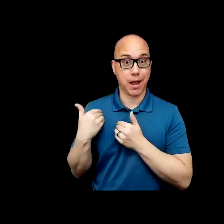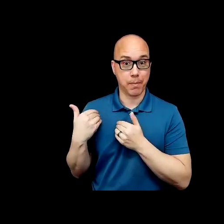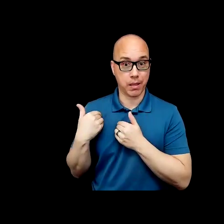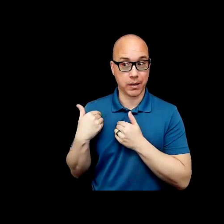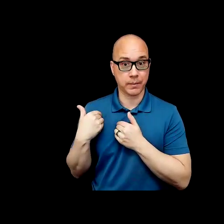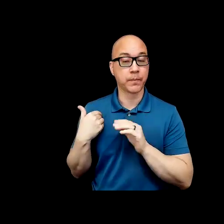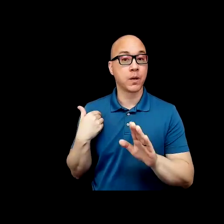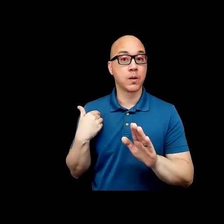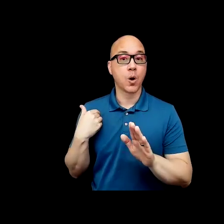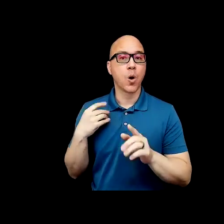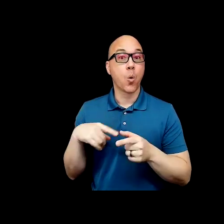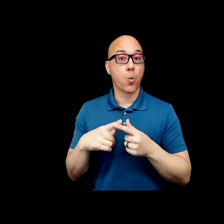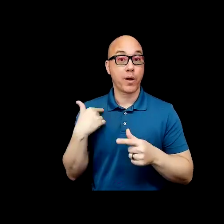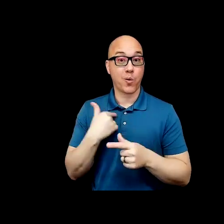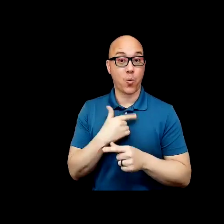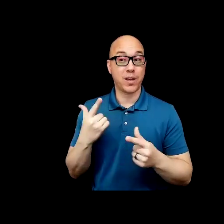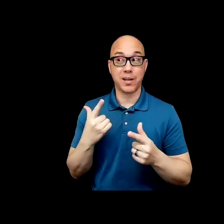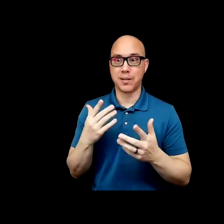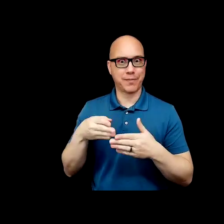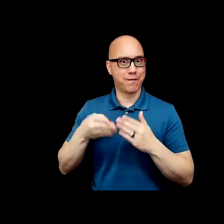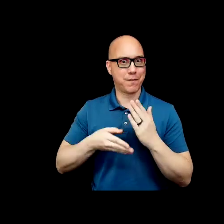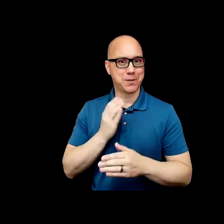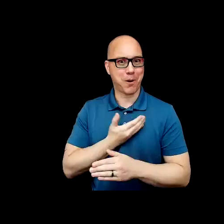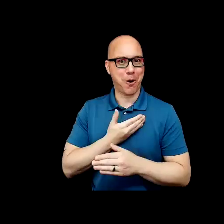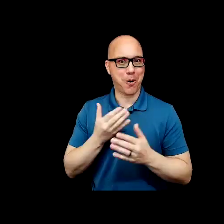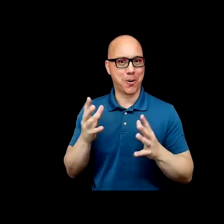know, after we end the Webinar you can pull your last year's taxes. You will see a line